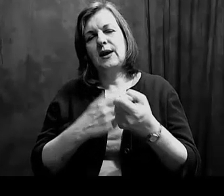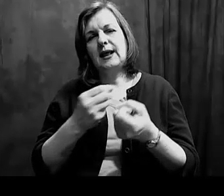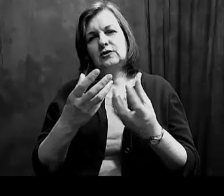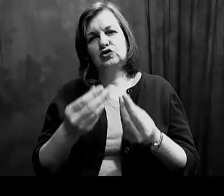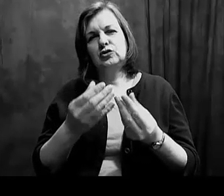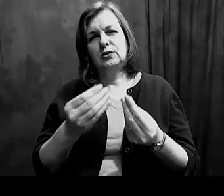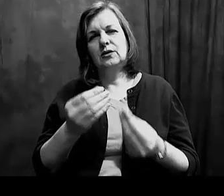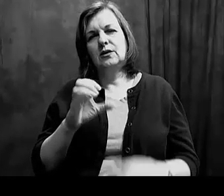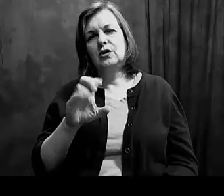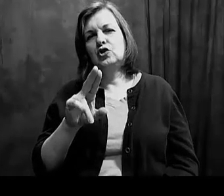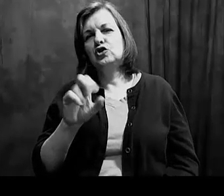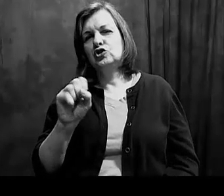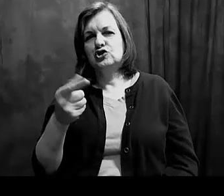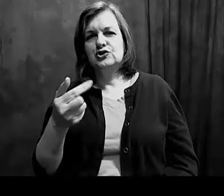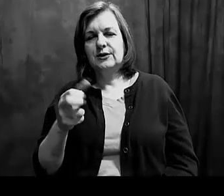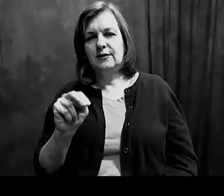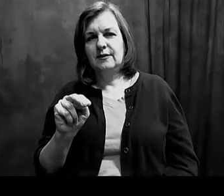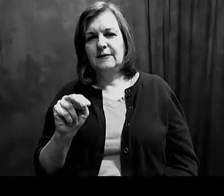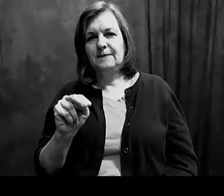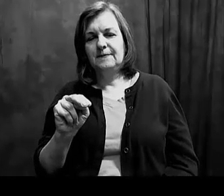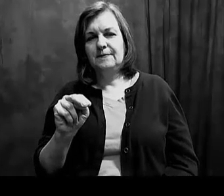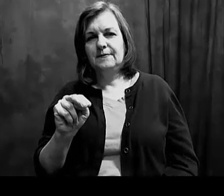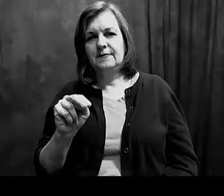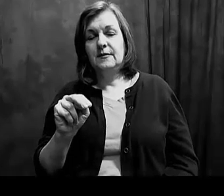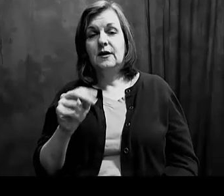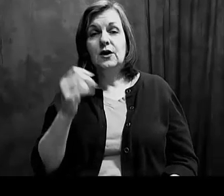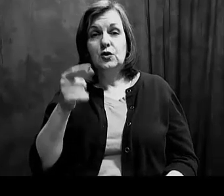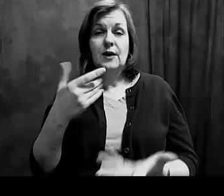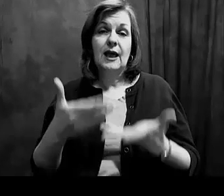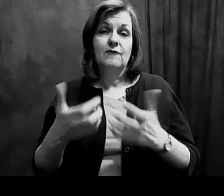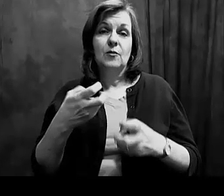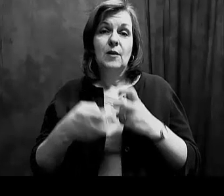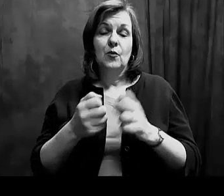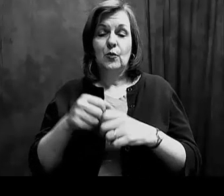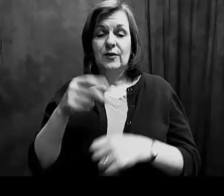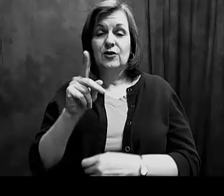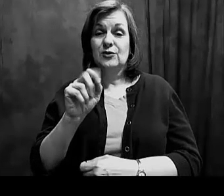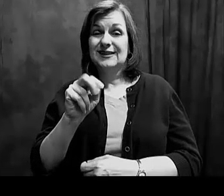some cushioning -- some of you may have issues with your meniscus